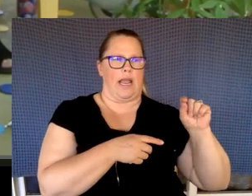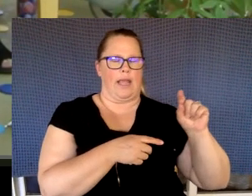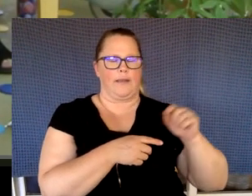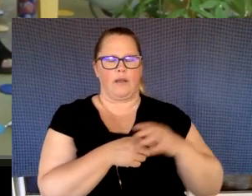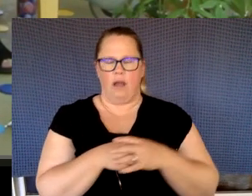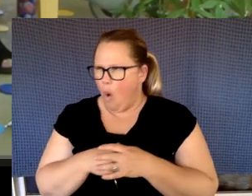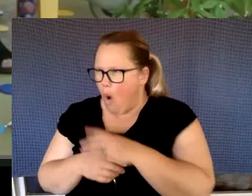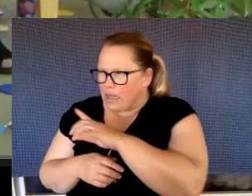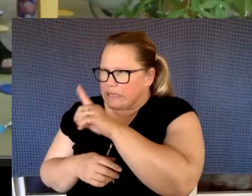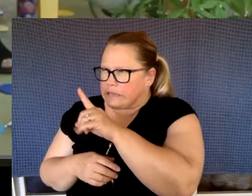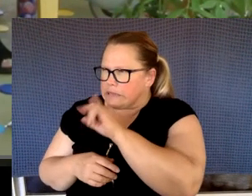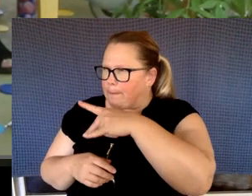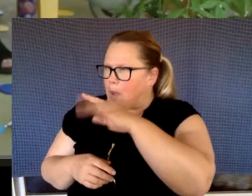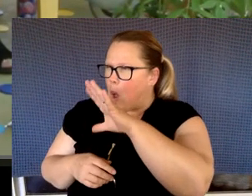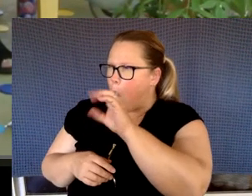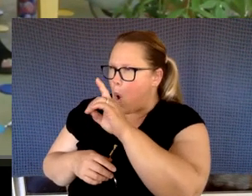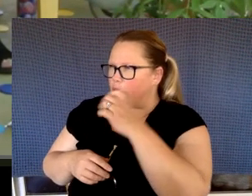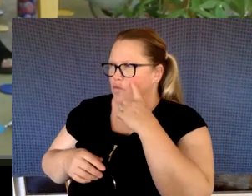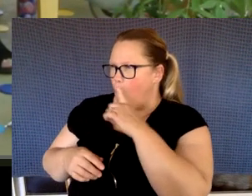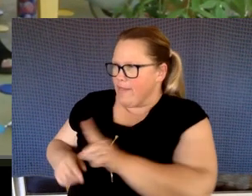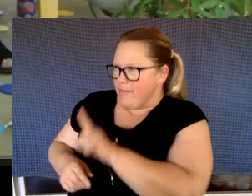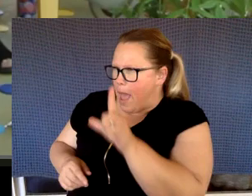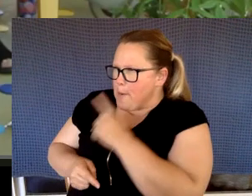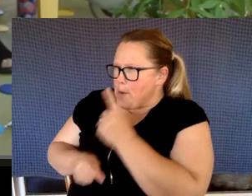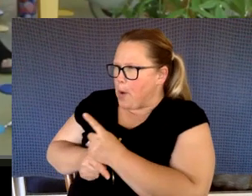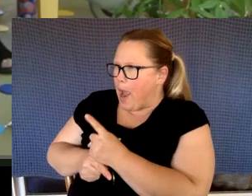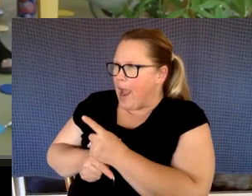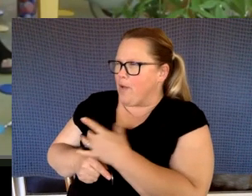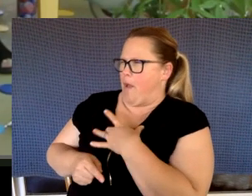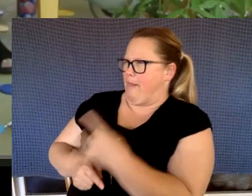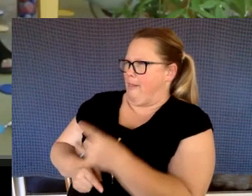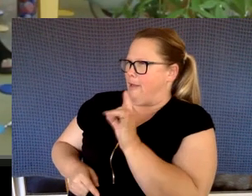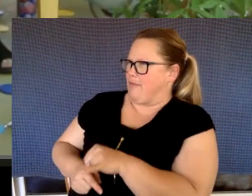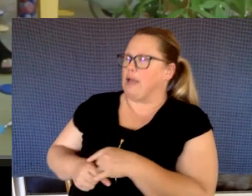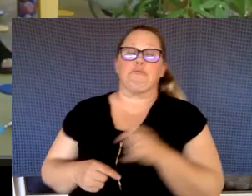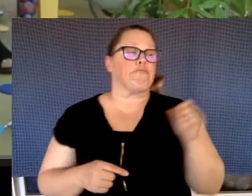library. There you go. I like that. So the author is